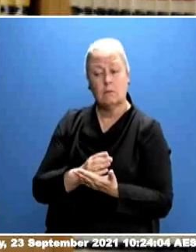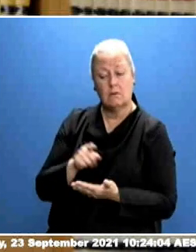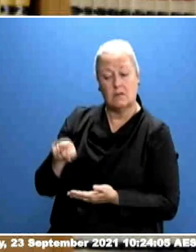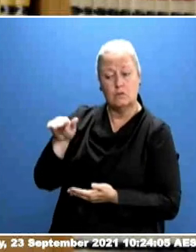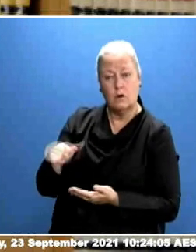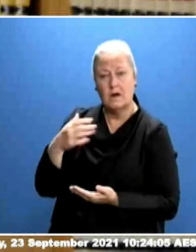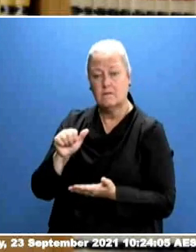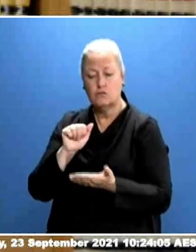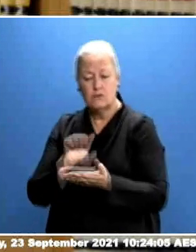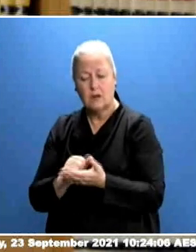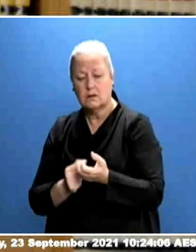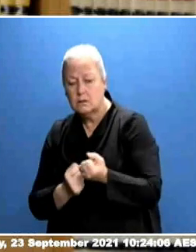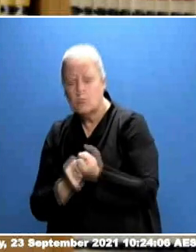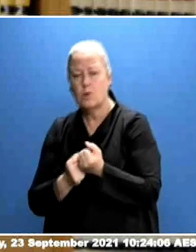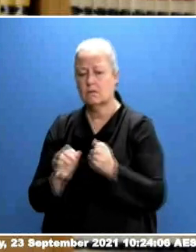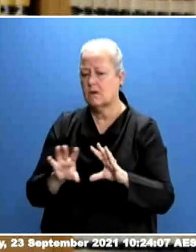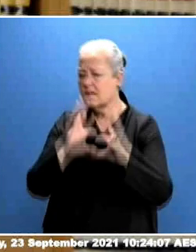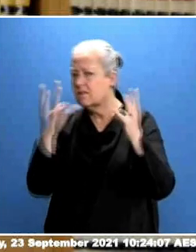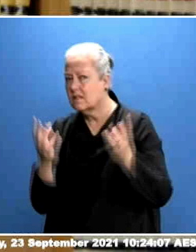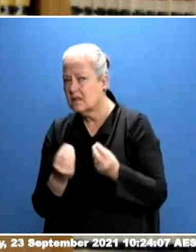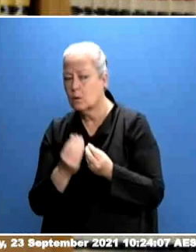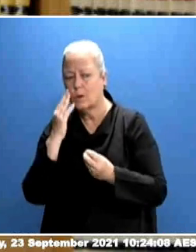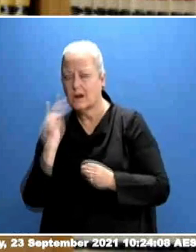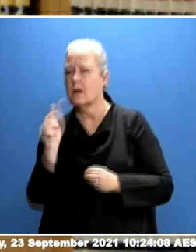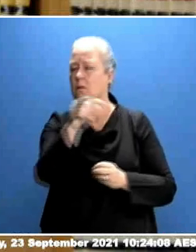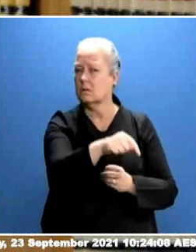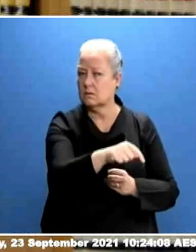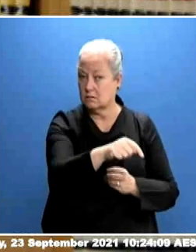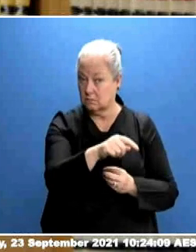that may be needed for a child are put into place?